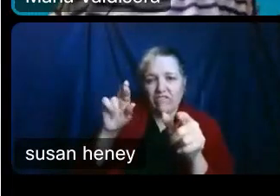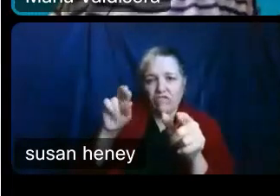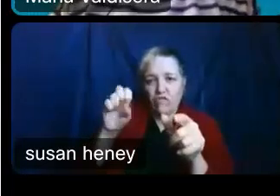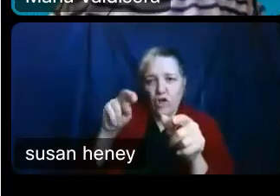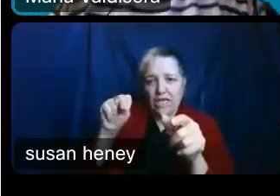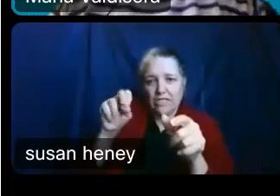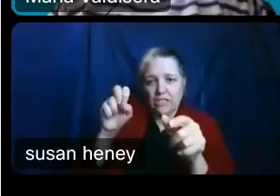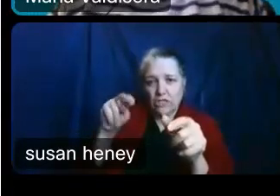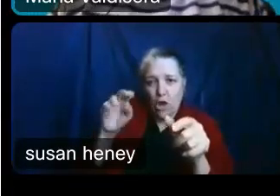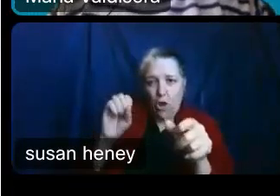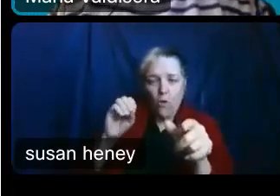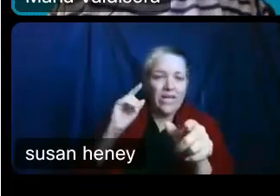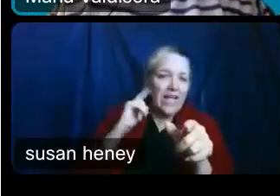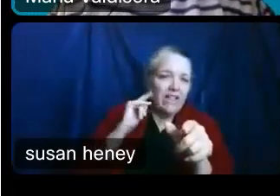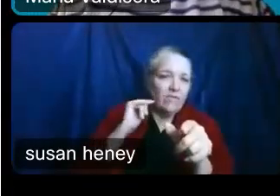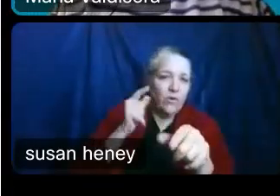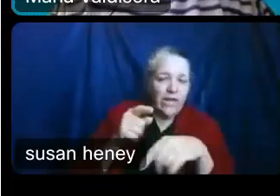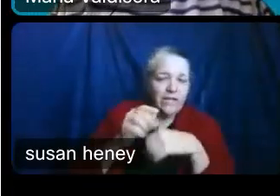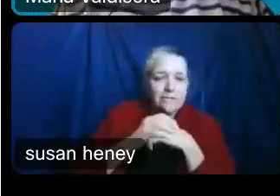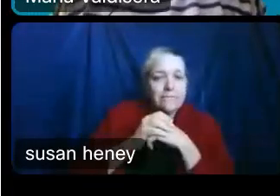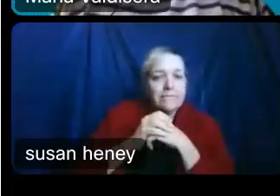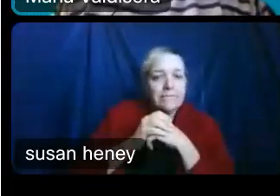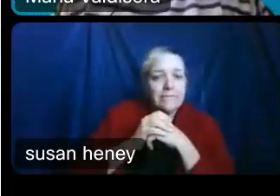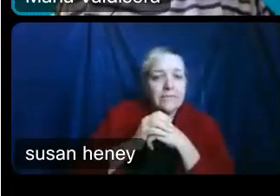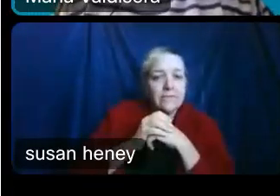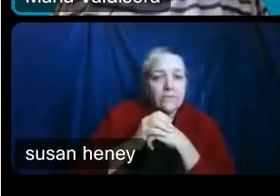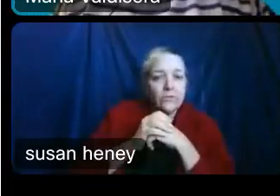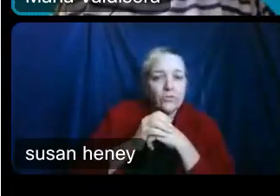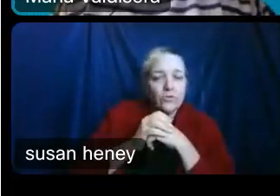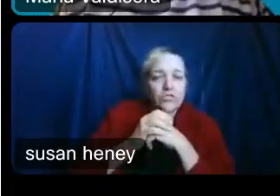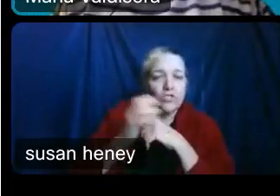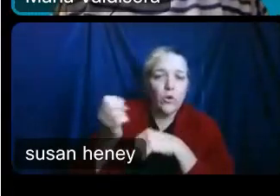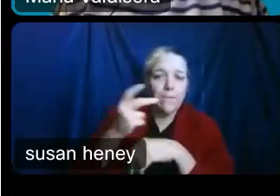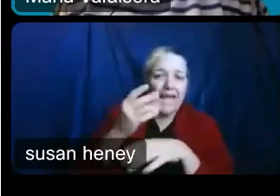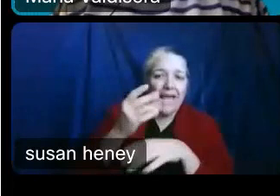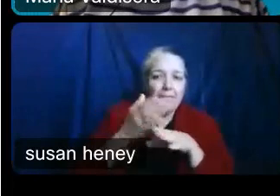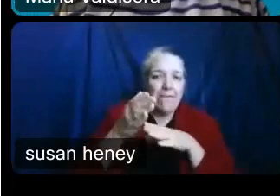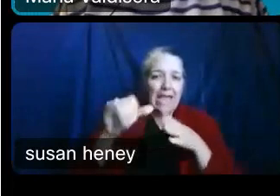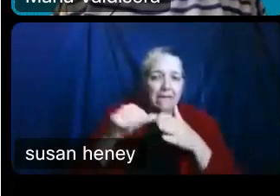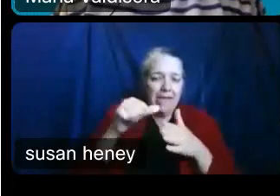So, in order to get back to the main landing page of data.census.gov, you would just click